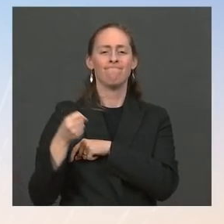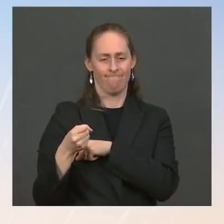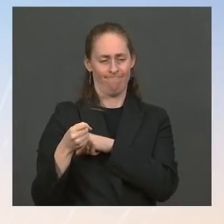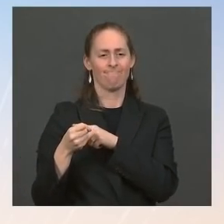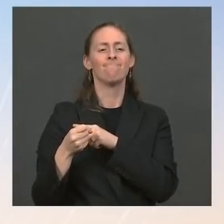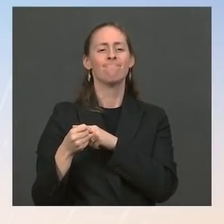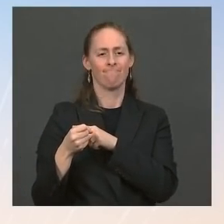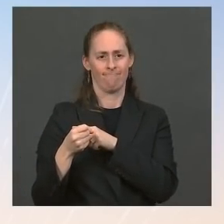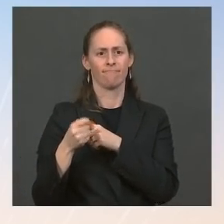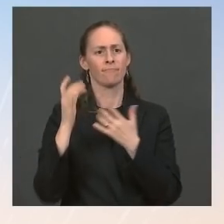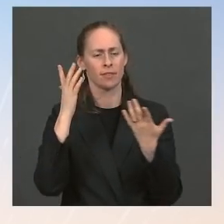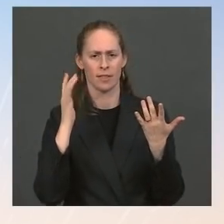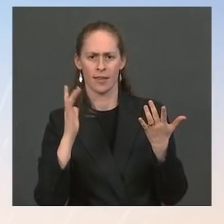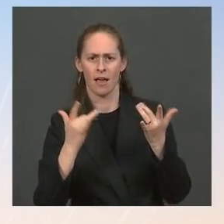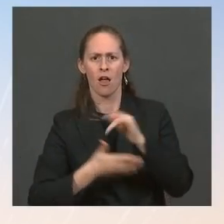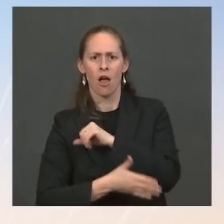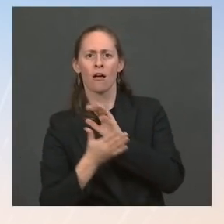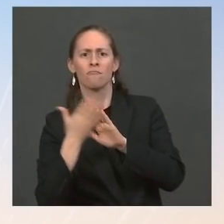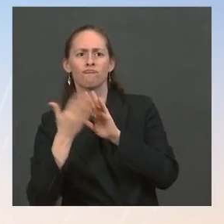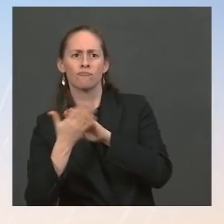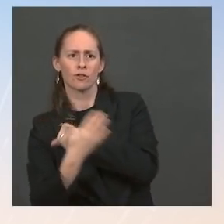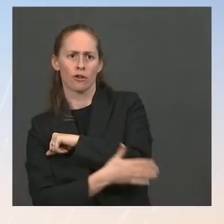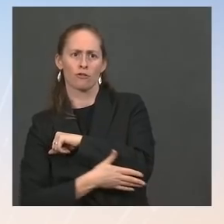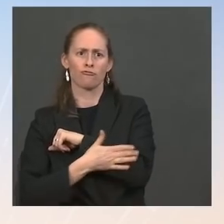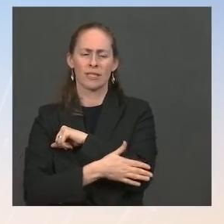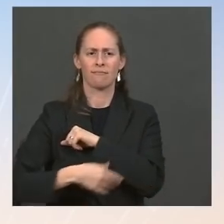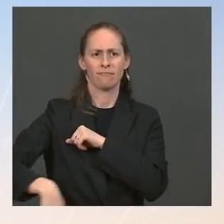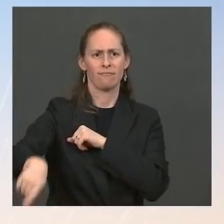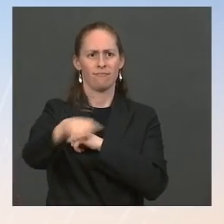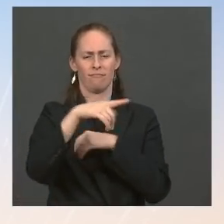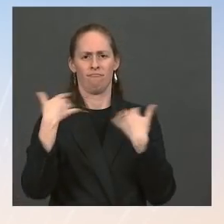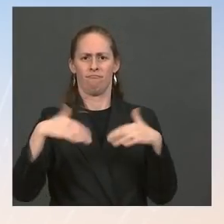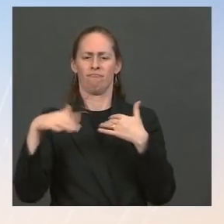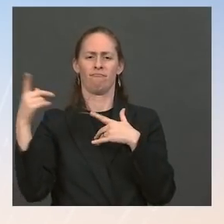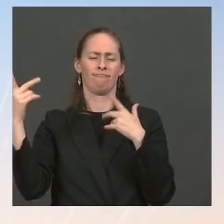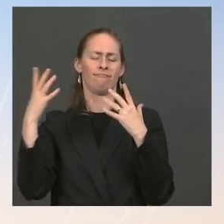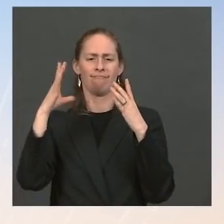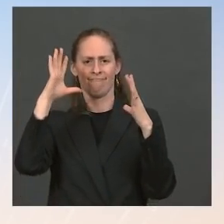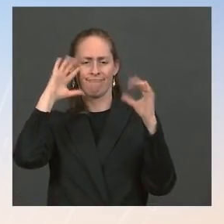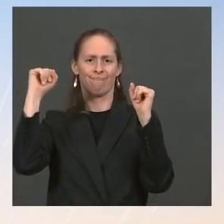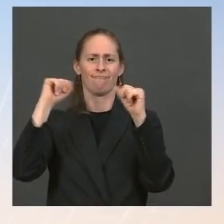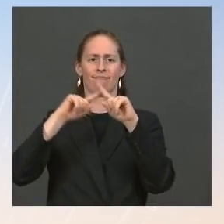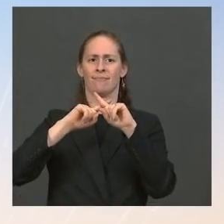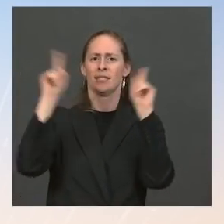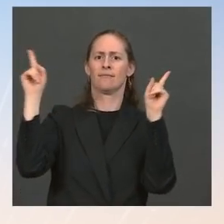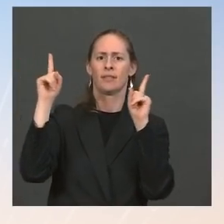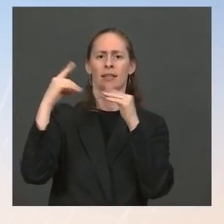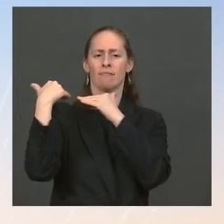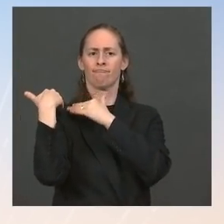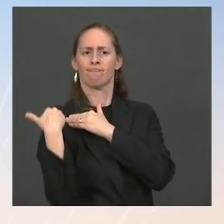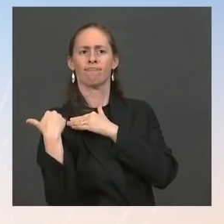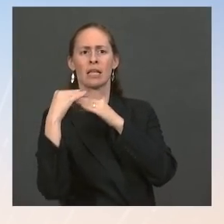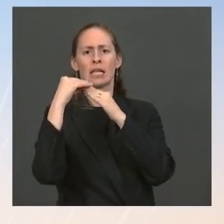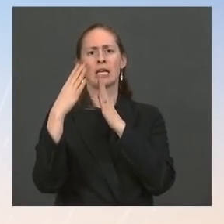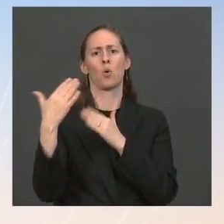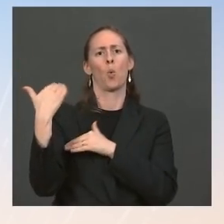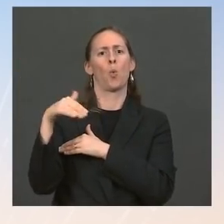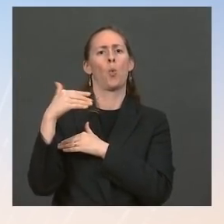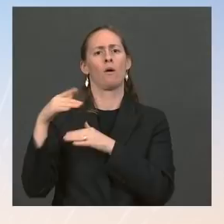She's a key partner. She's a bold leader. And she is somebody who has taken on incredibly important assignments, whether it is addressing the root